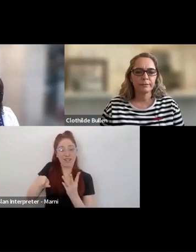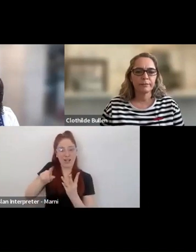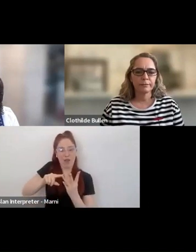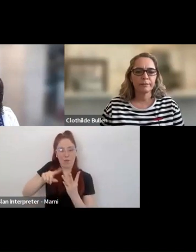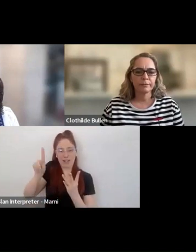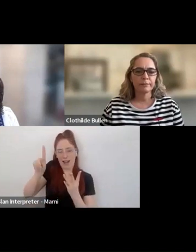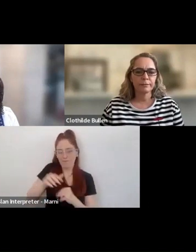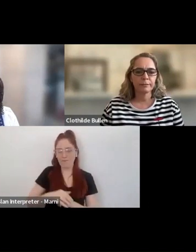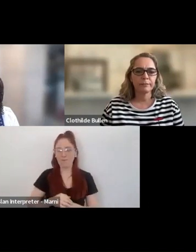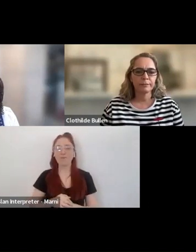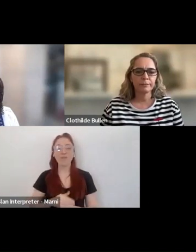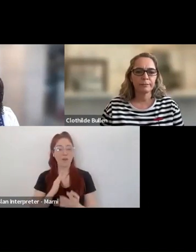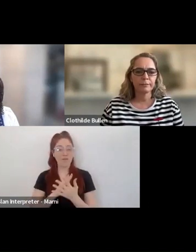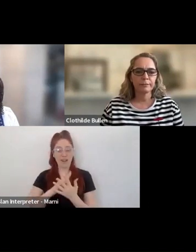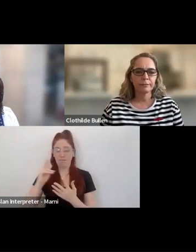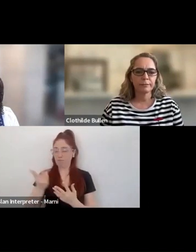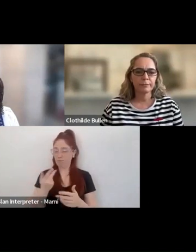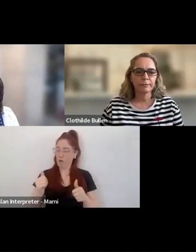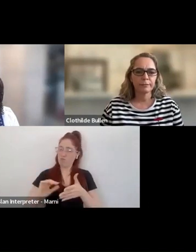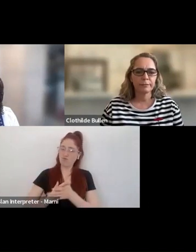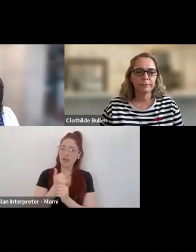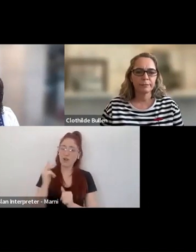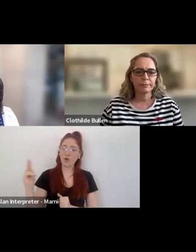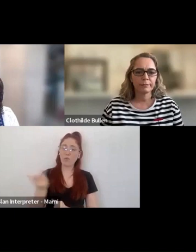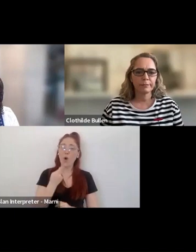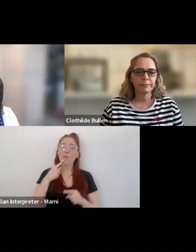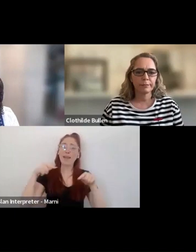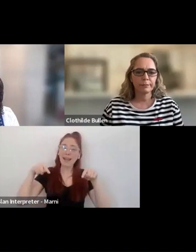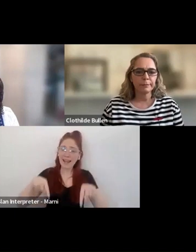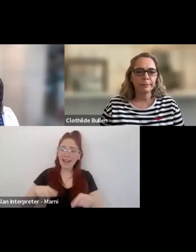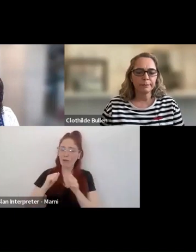appreciate your time and your collegiality in developing this